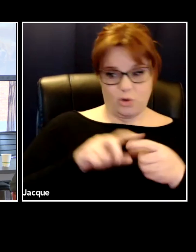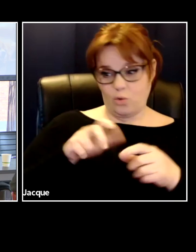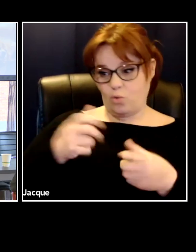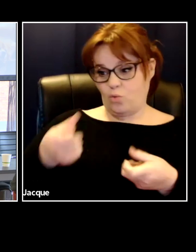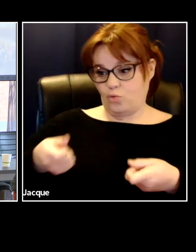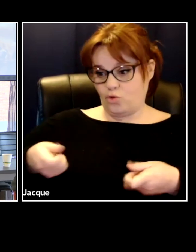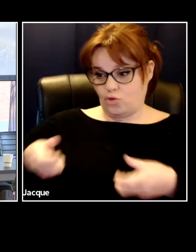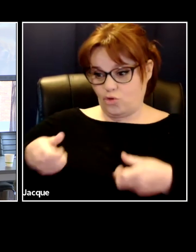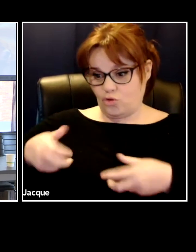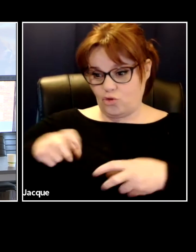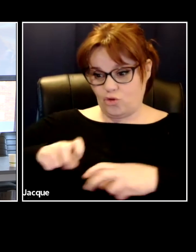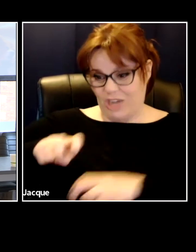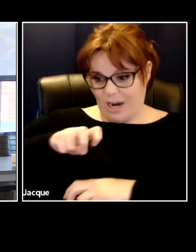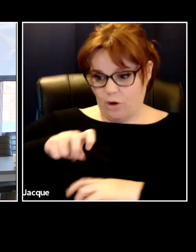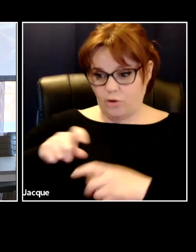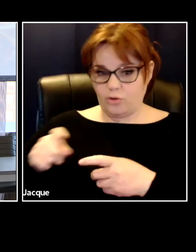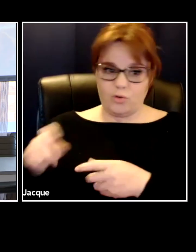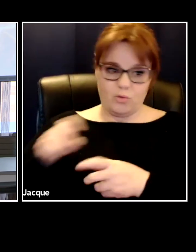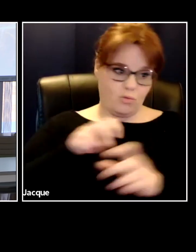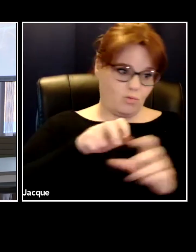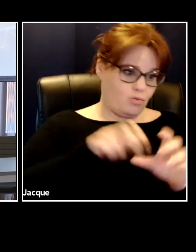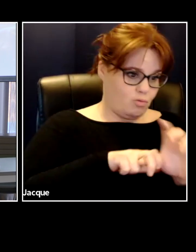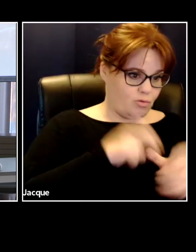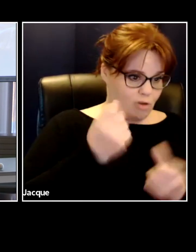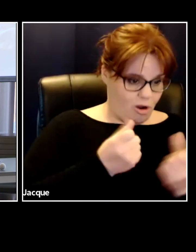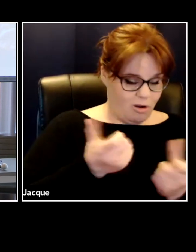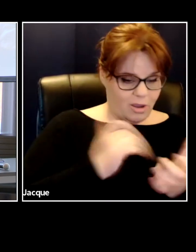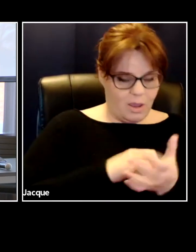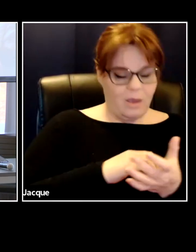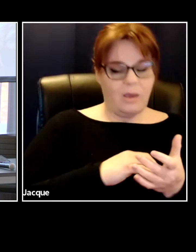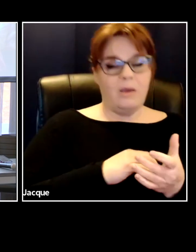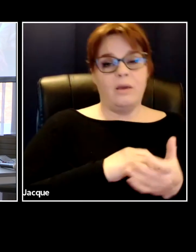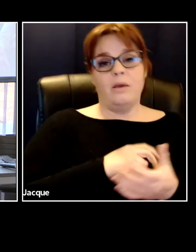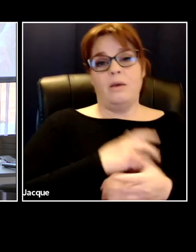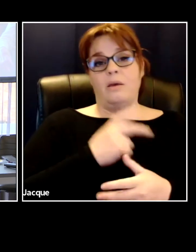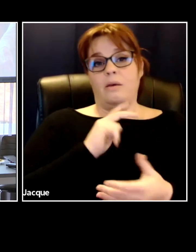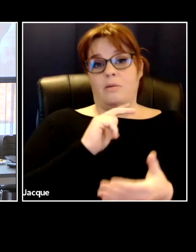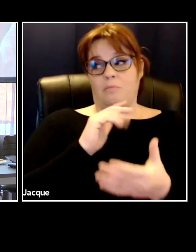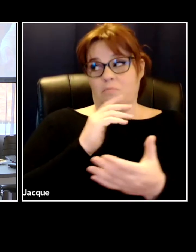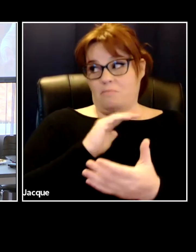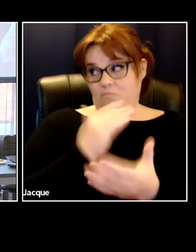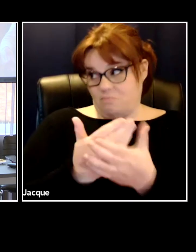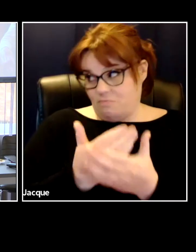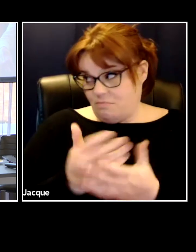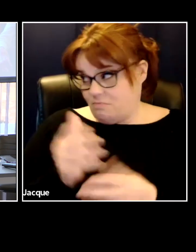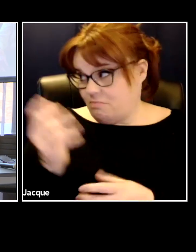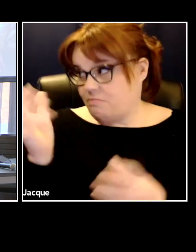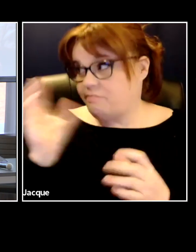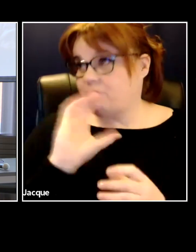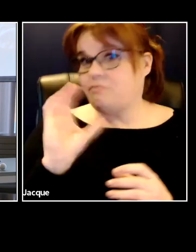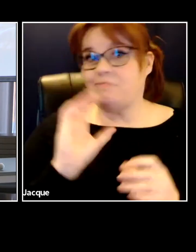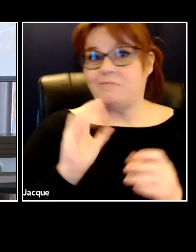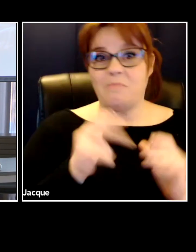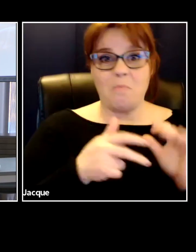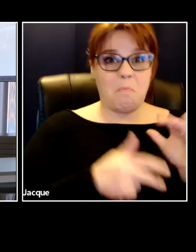know getting from where there is that parking um to where you need to be. And I um Dorian said he